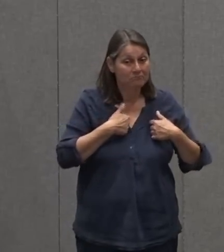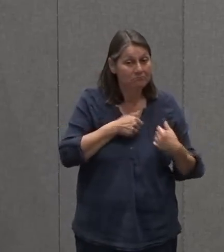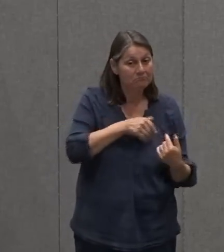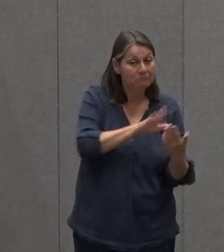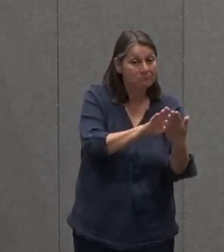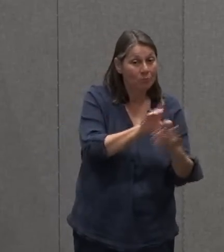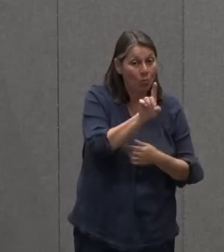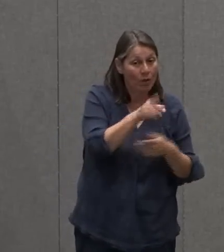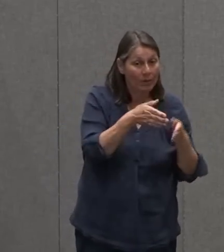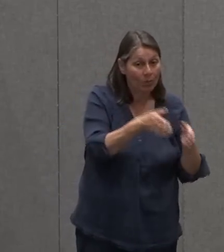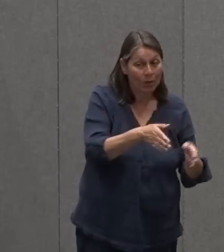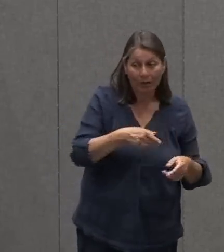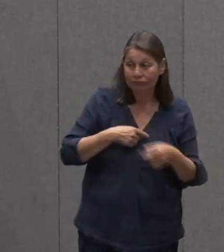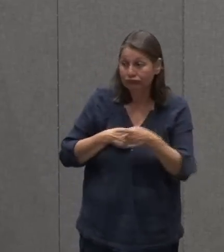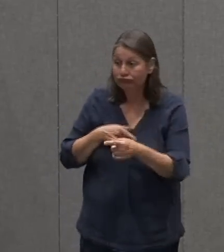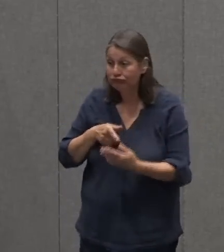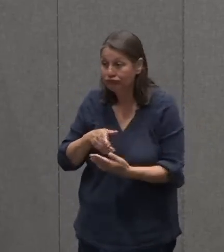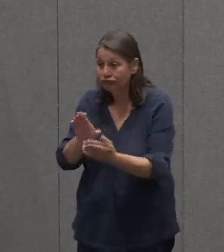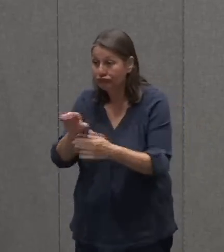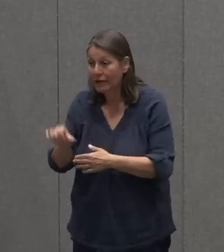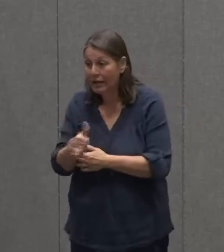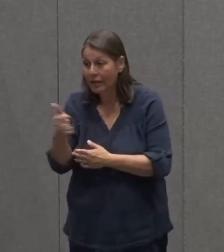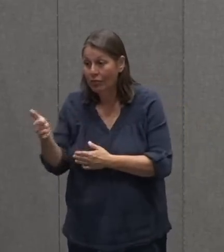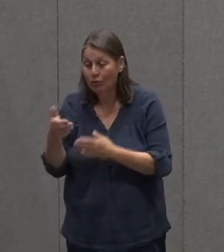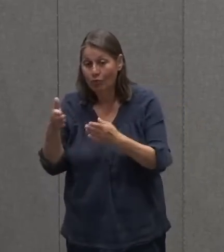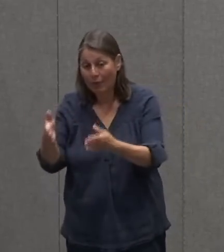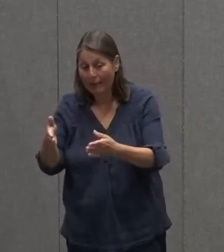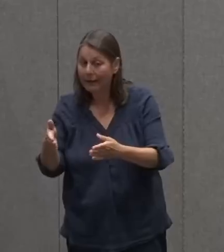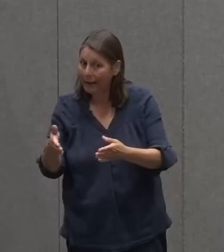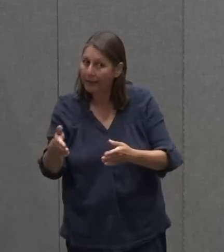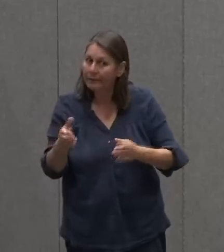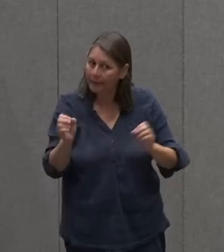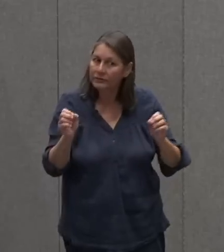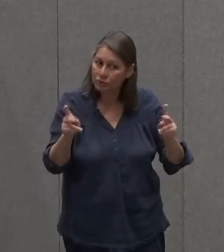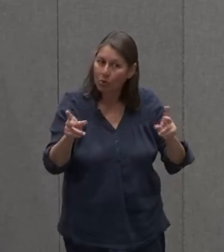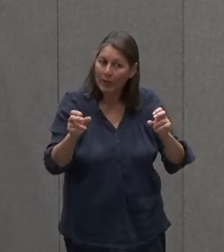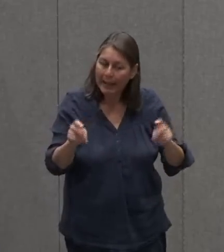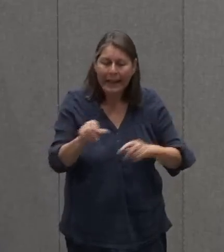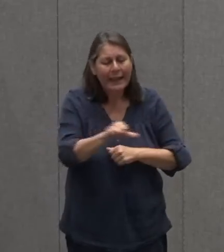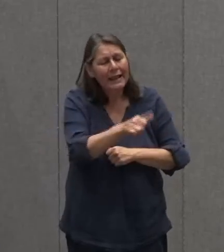and that's okay. Remember that's the best way to look at it is that any way you approach it,